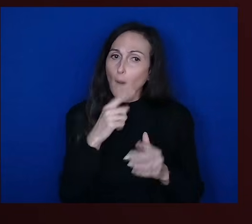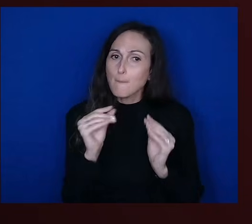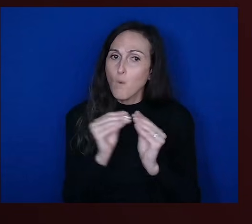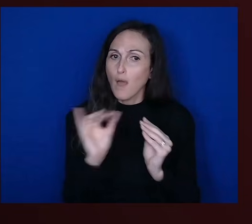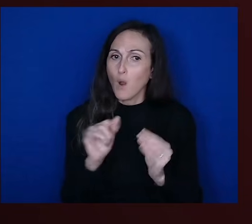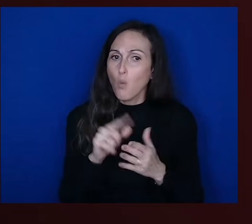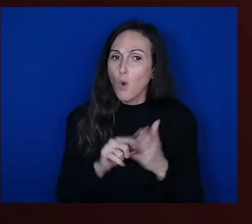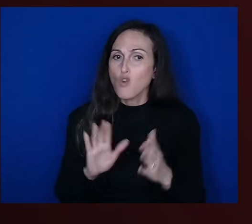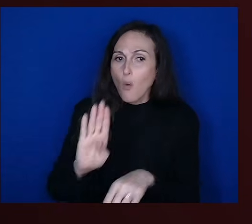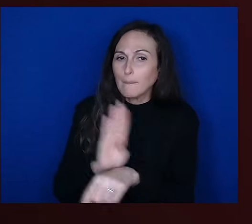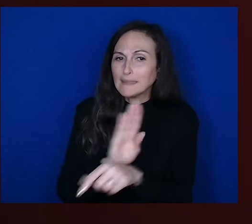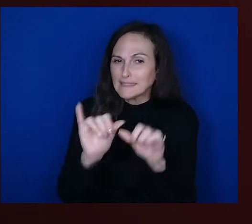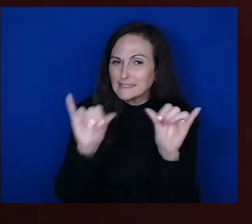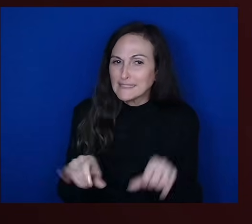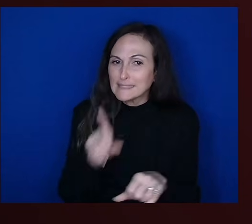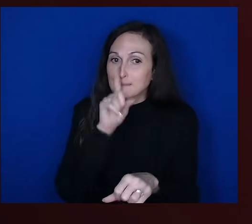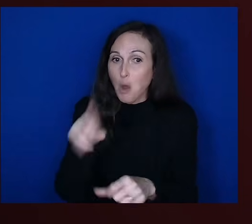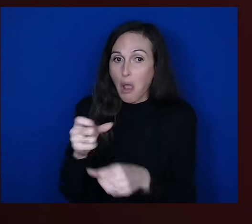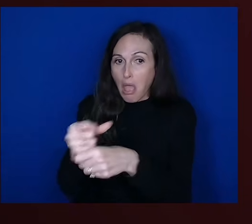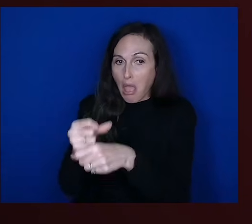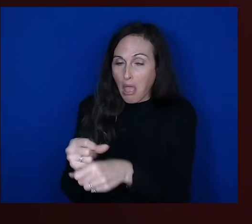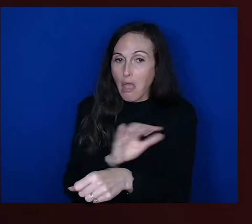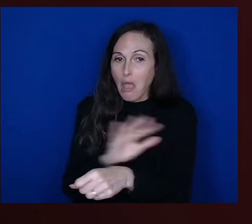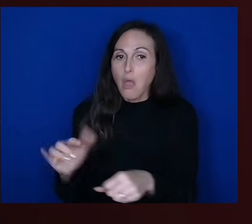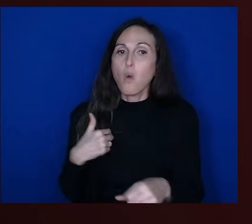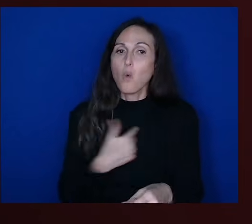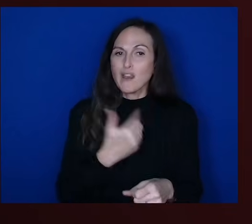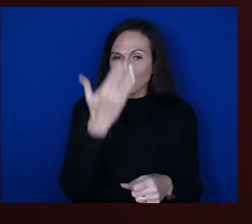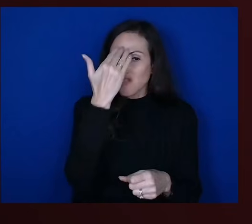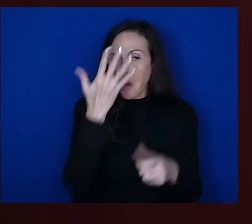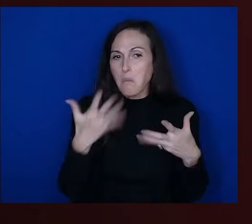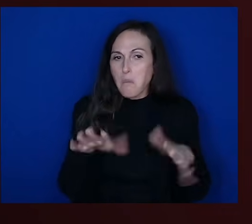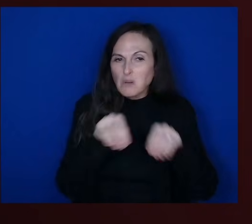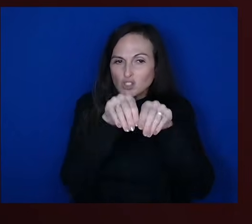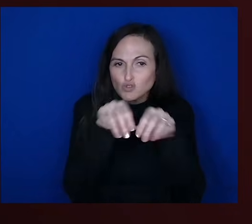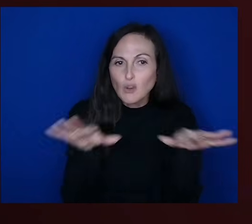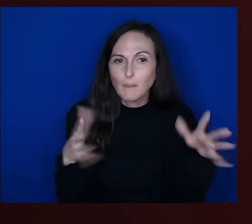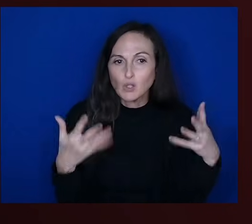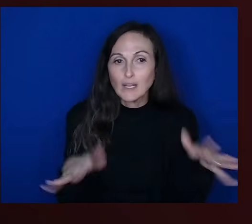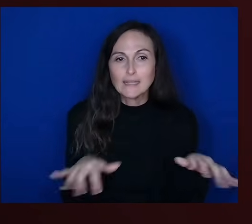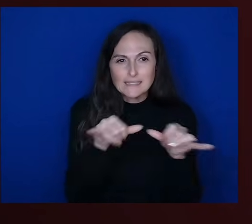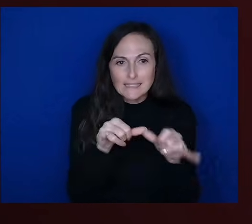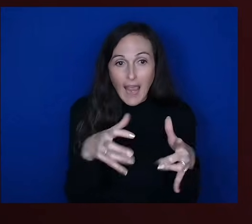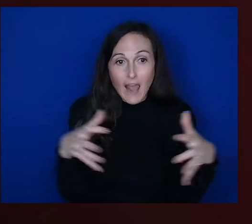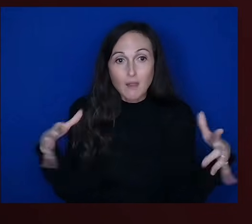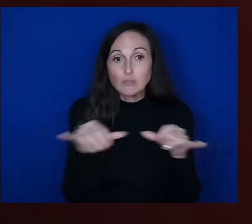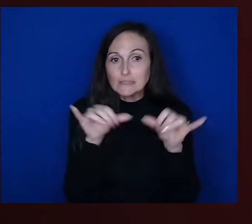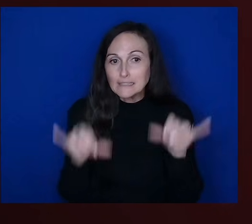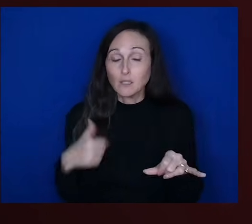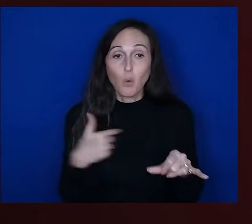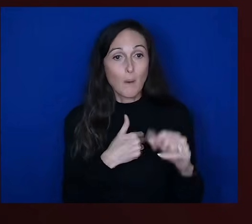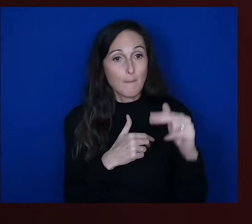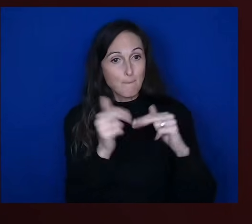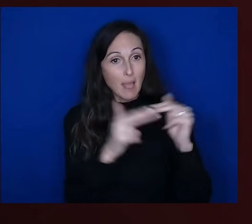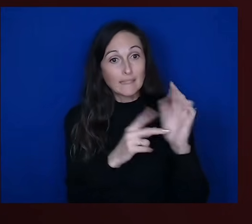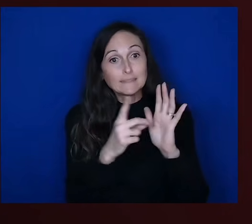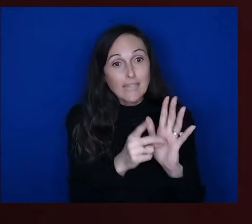are that are in production. We know they're distributed, scalable systems, and so we built a demo that addresses that,